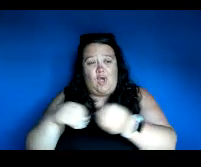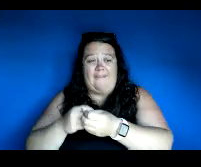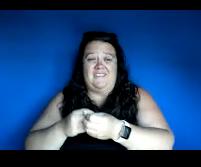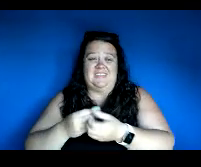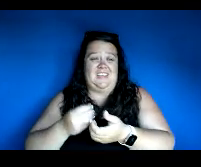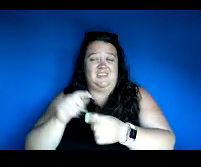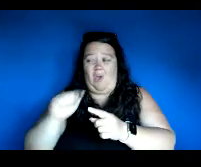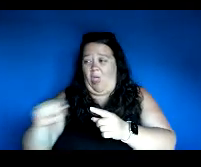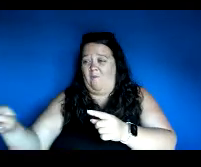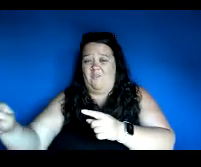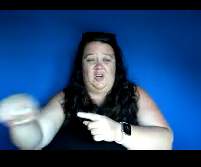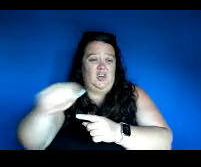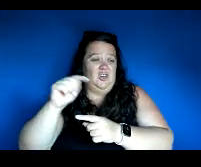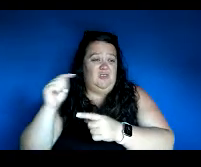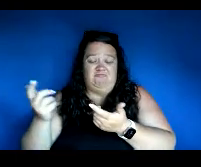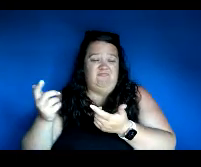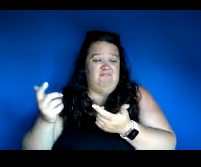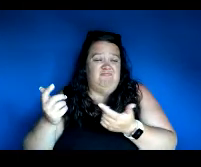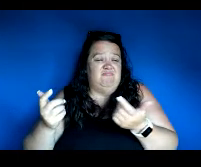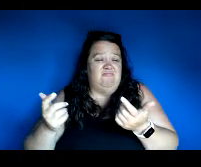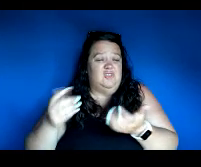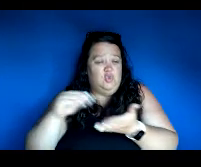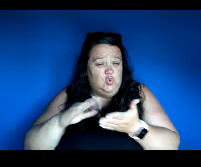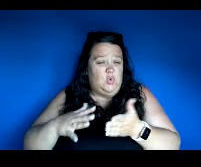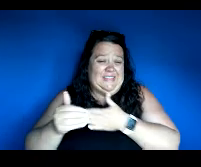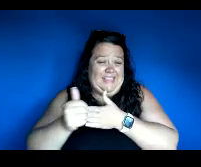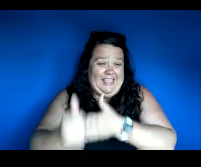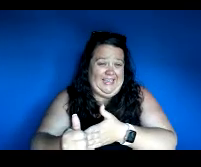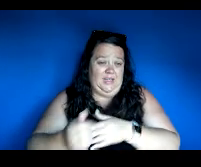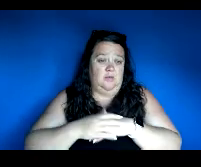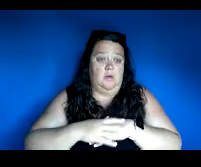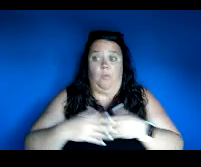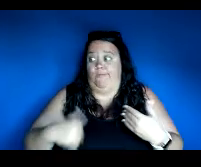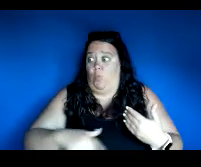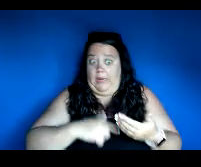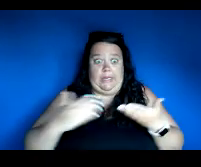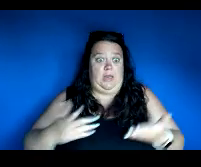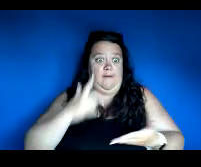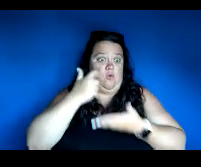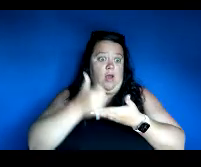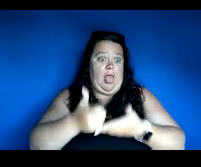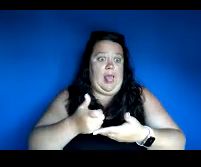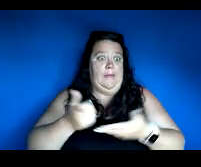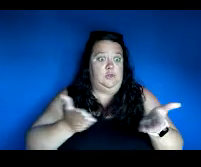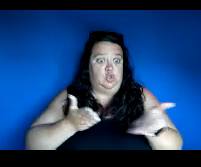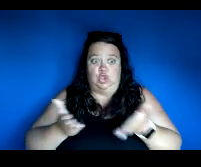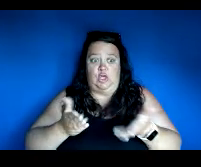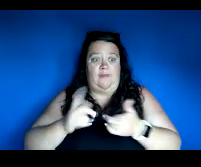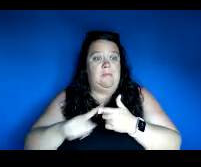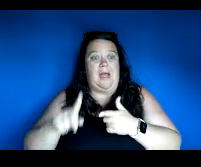Folks are here to help, and they're here to serve, but they have to know that you need that help and that you need that service. And so it's really, really important